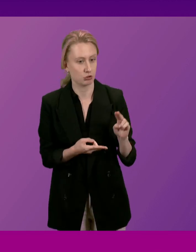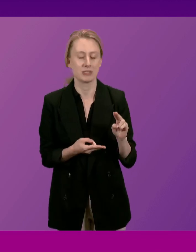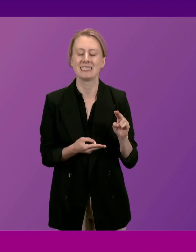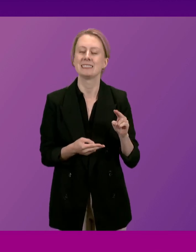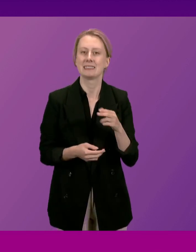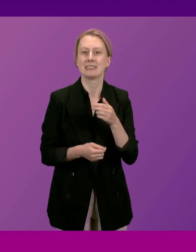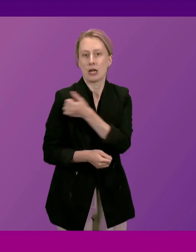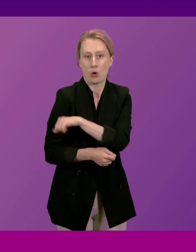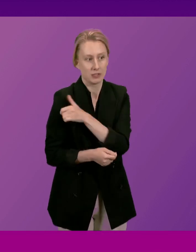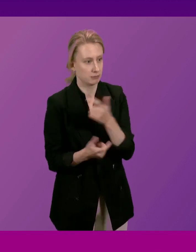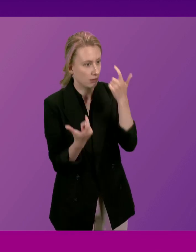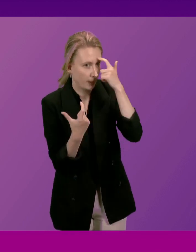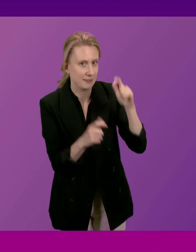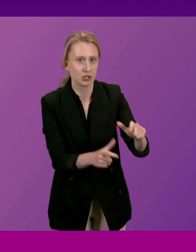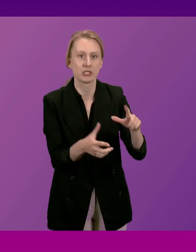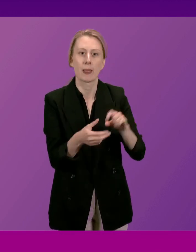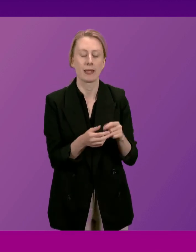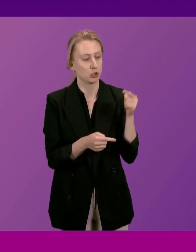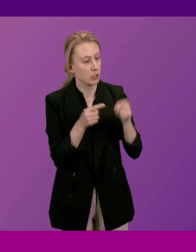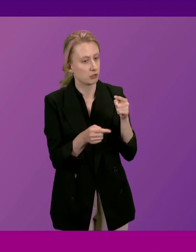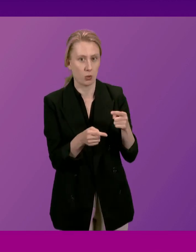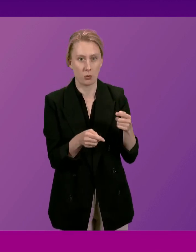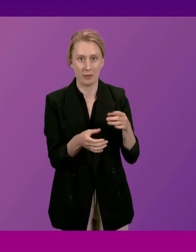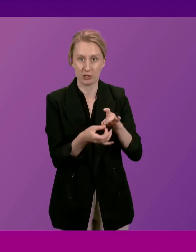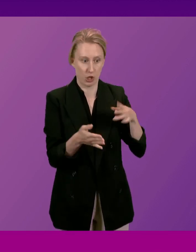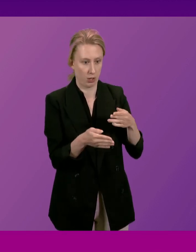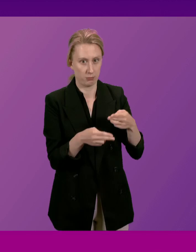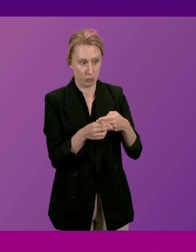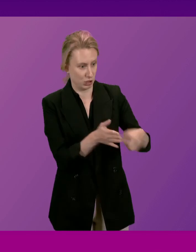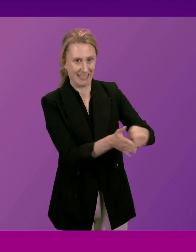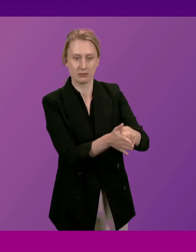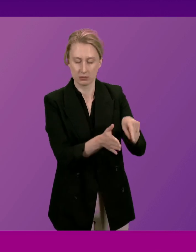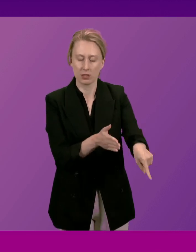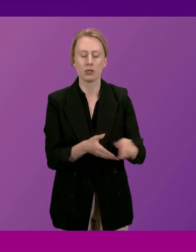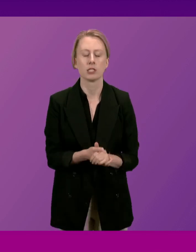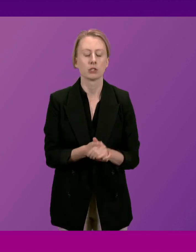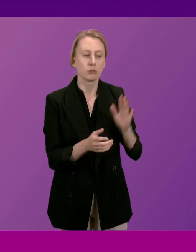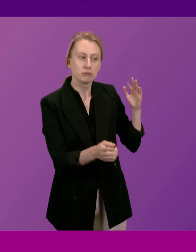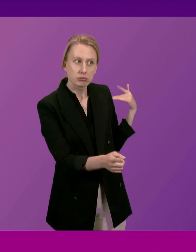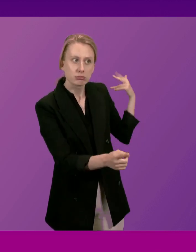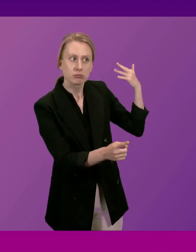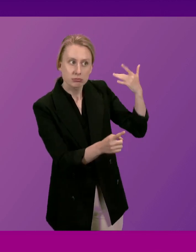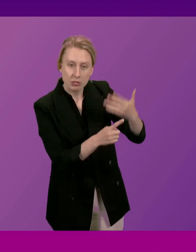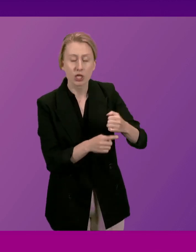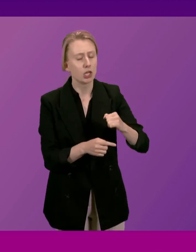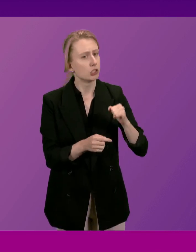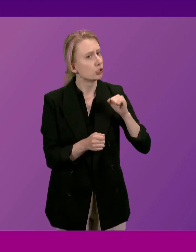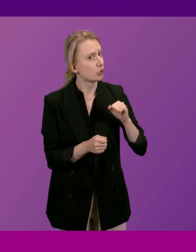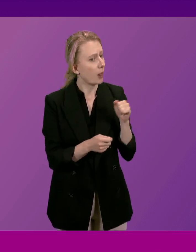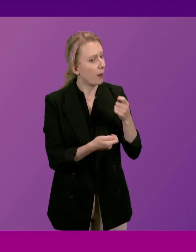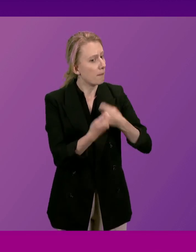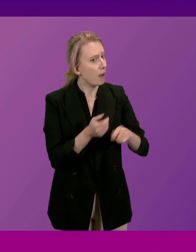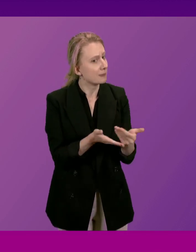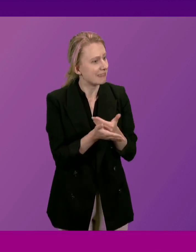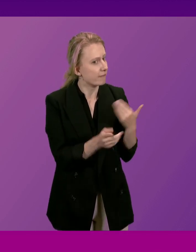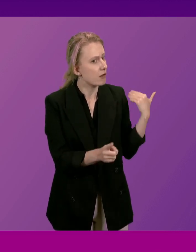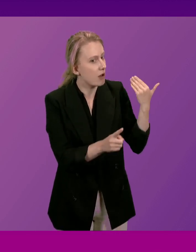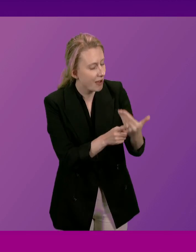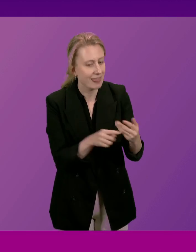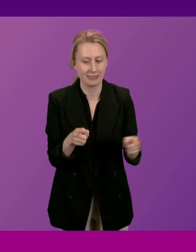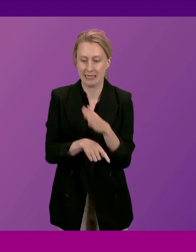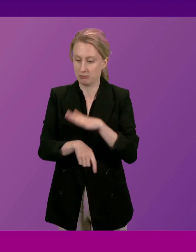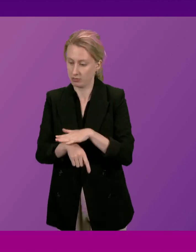to assault with a sharp object. Over a long period—during which we undertook the reform of